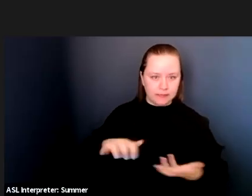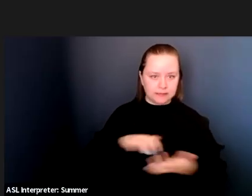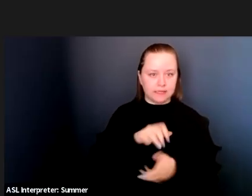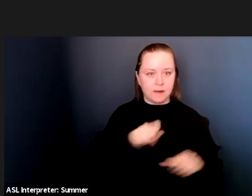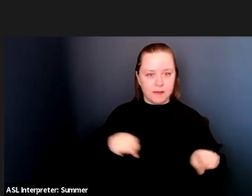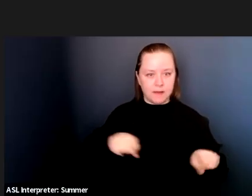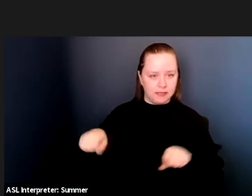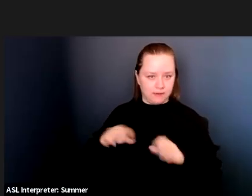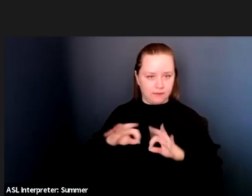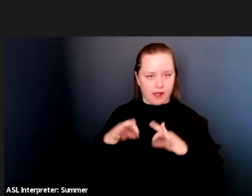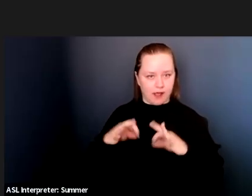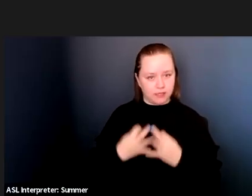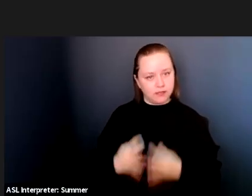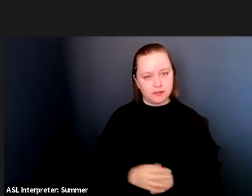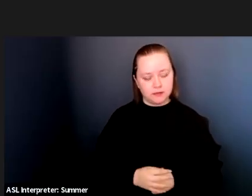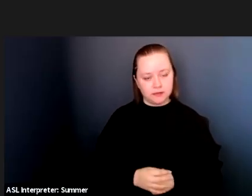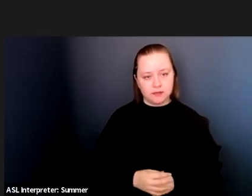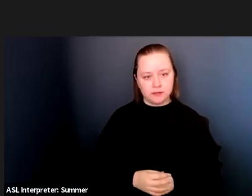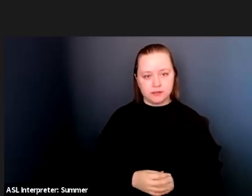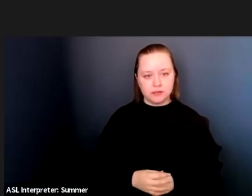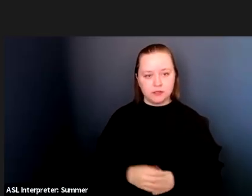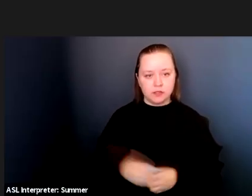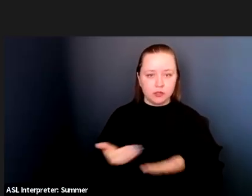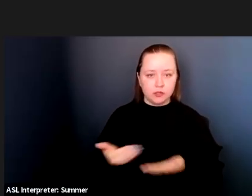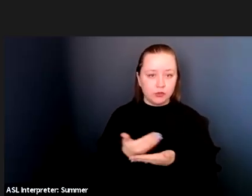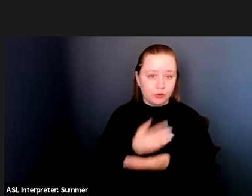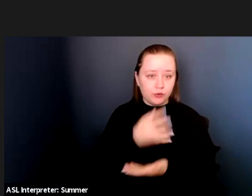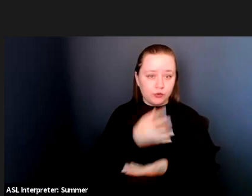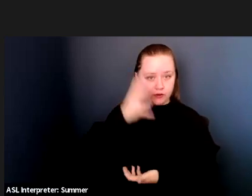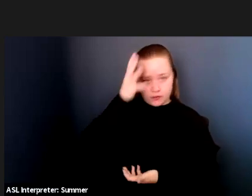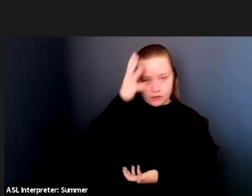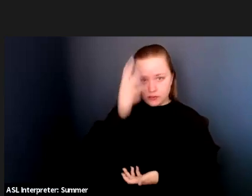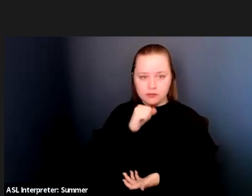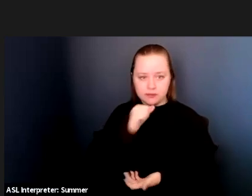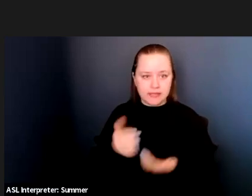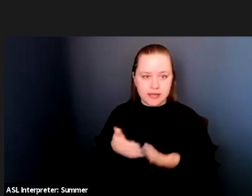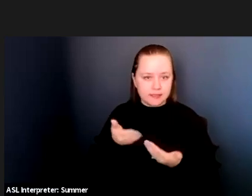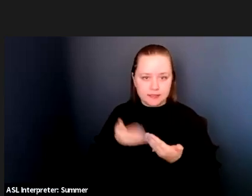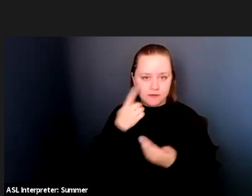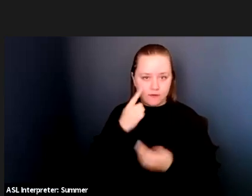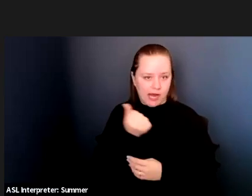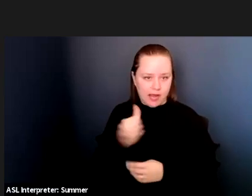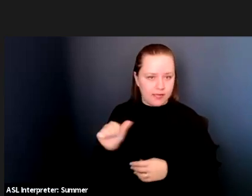New Parenthood isn't easy for any parent, disabled or able bodied,